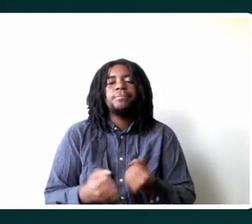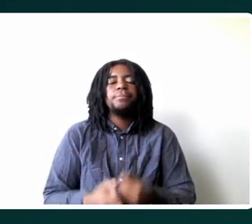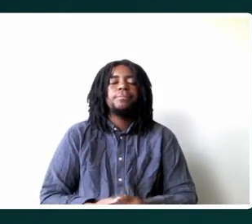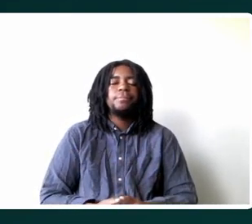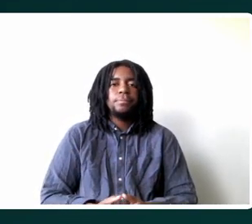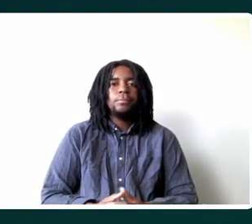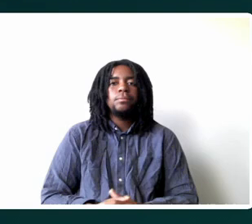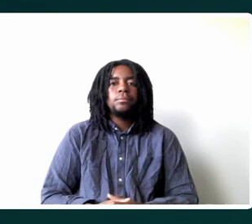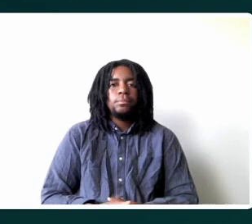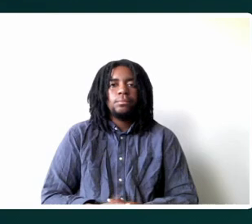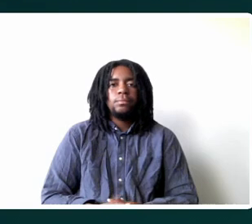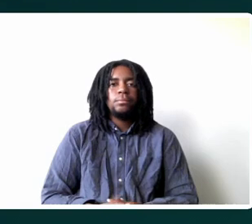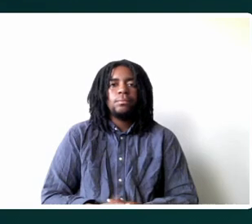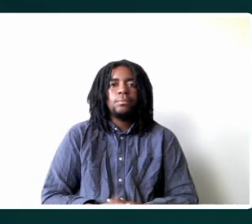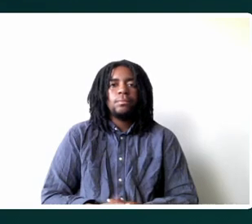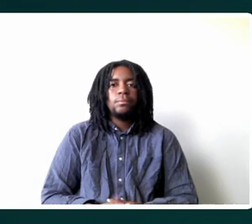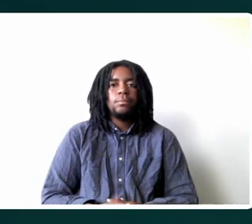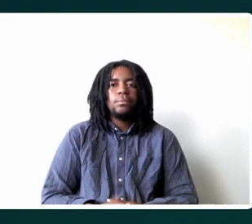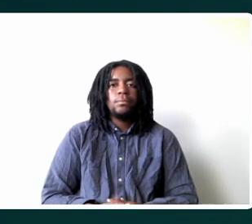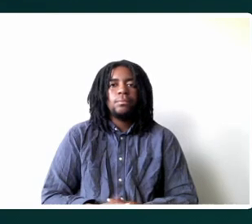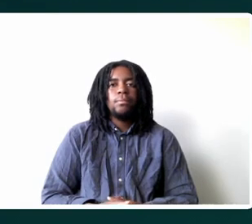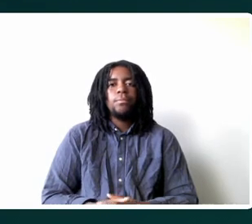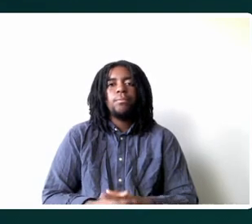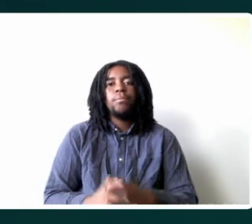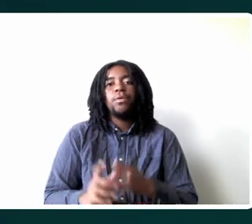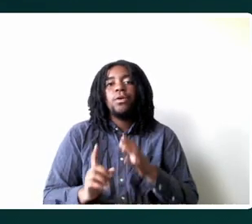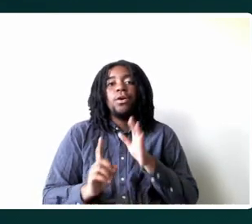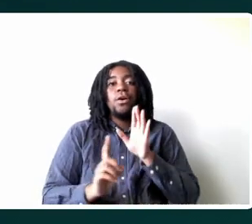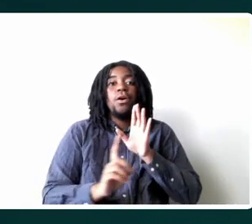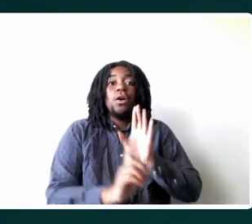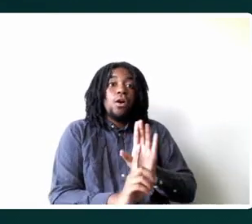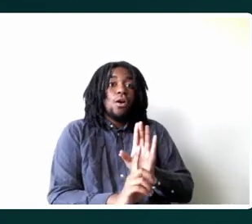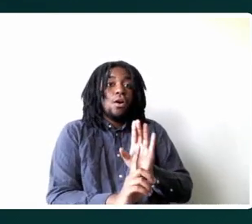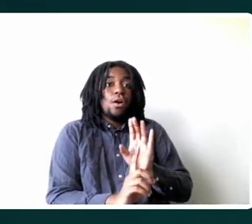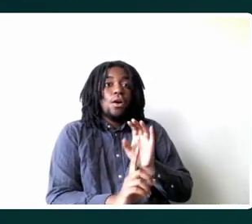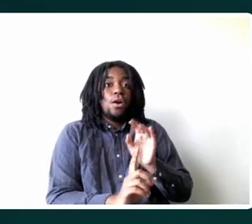said of her mentor, James V. Herring, who as I mentioned already was a founder of the Art